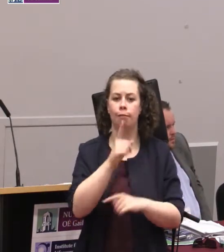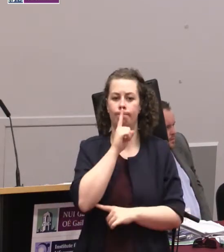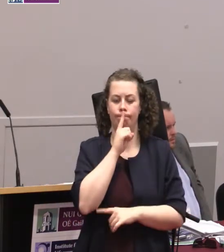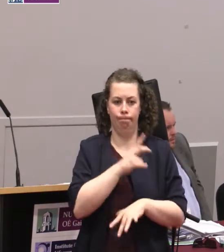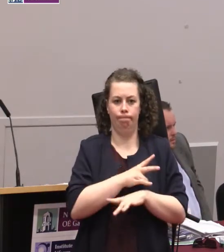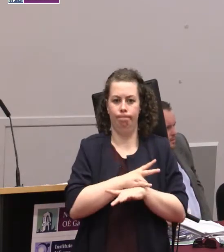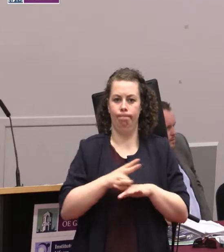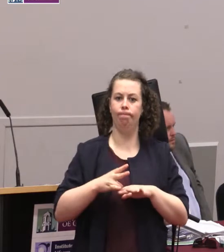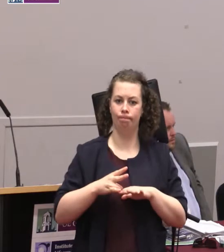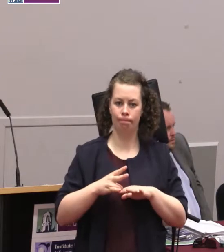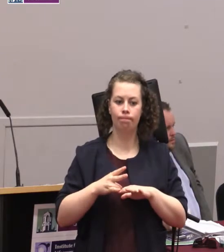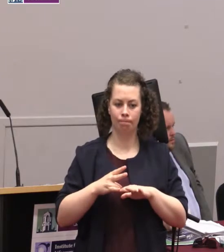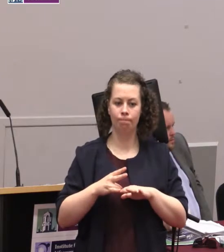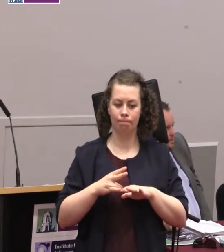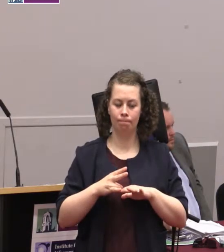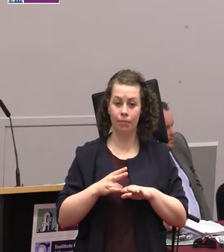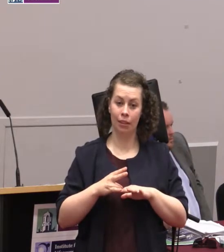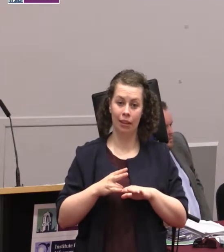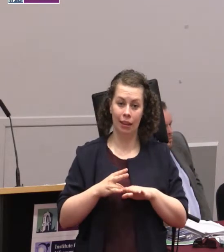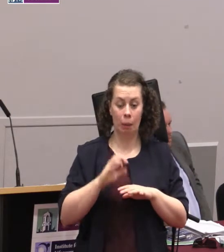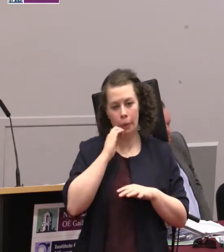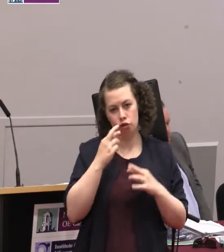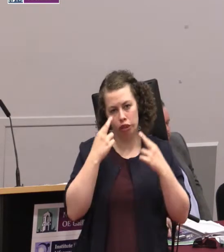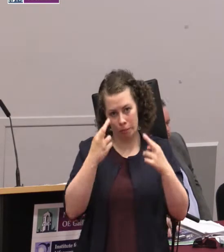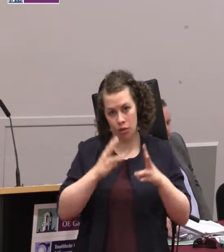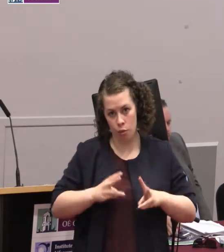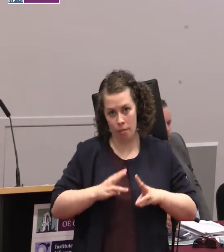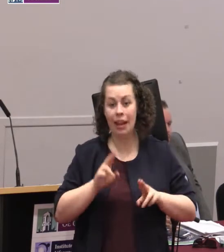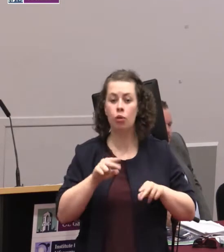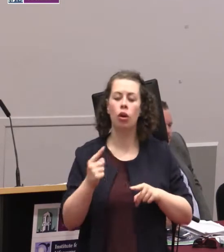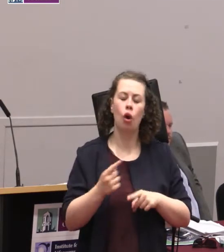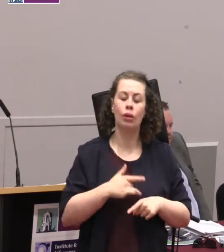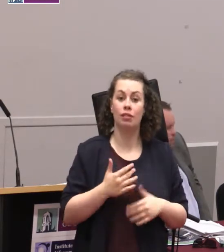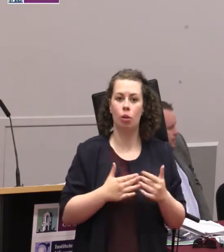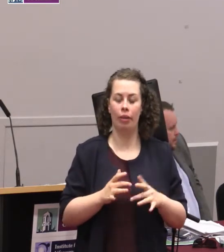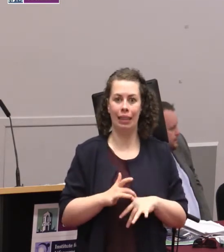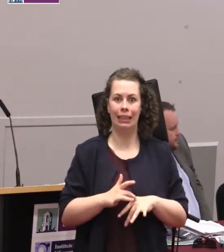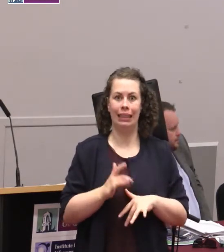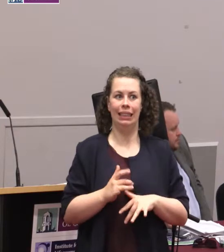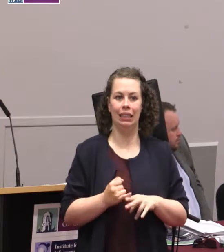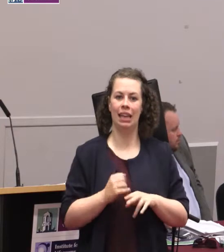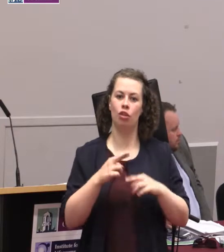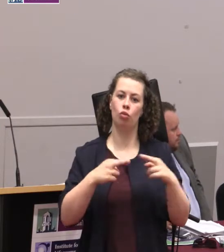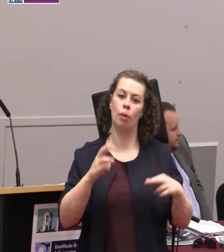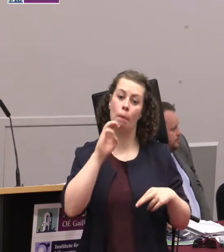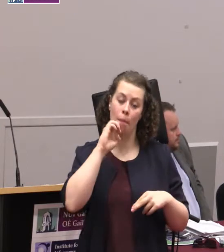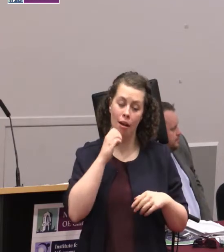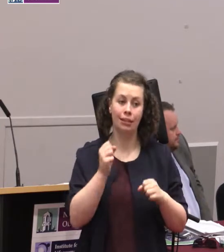and everyone can feel tension in the room. Because everyone has some experience of violence –